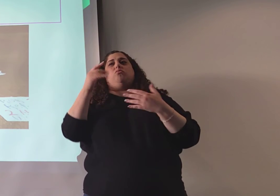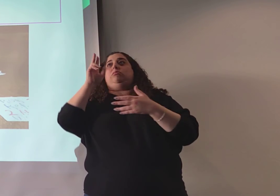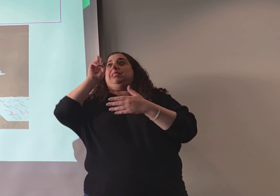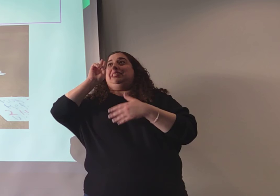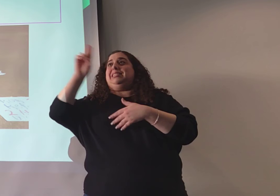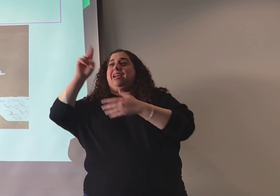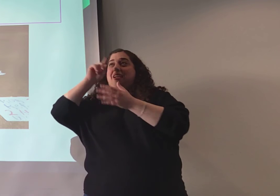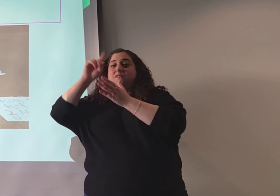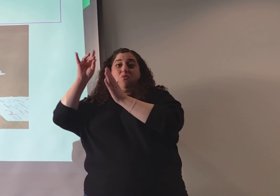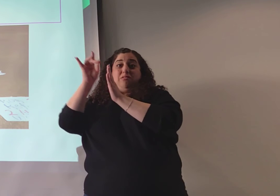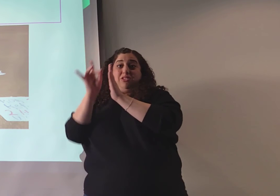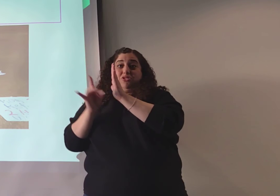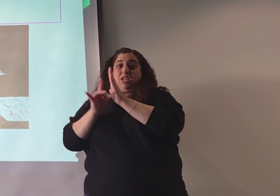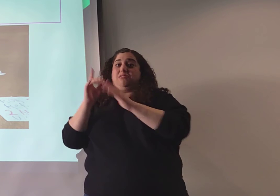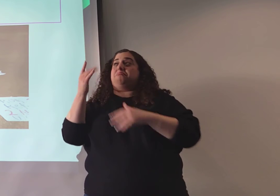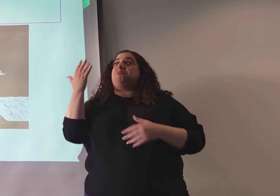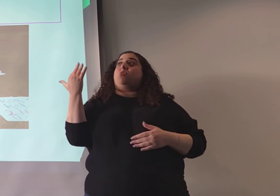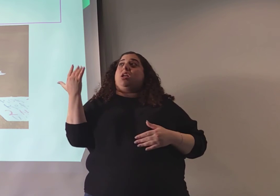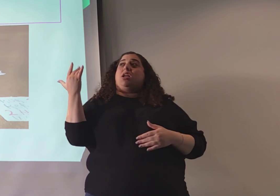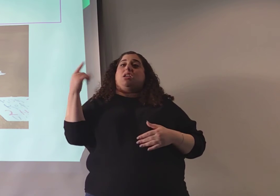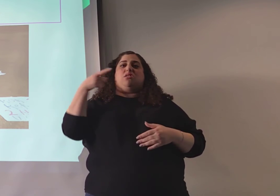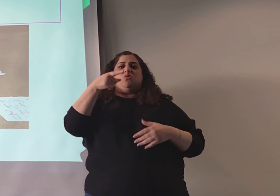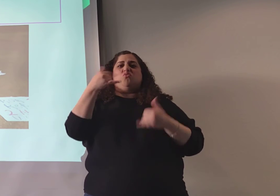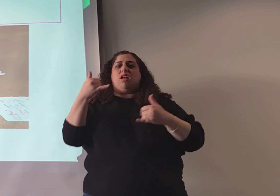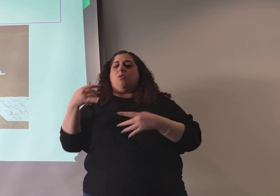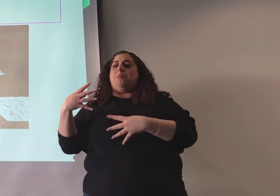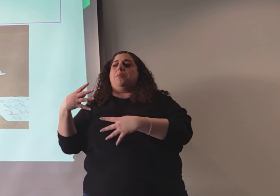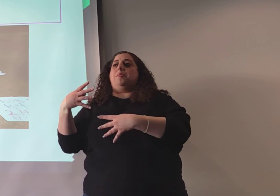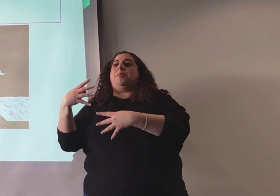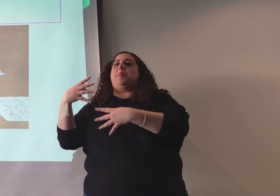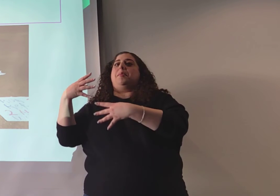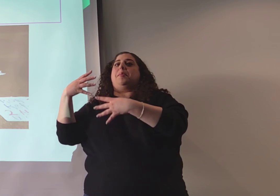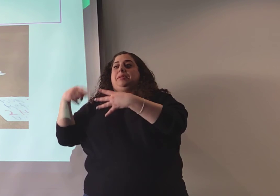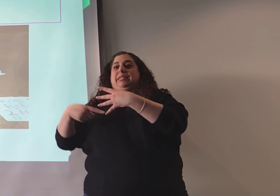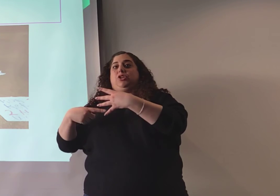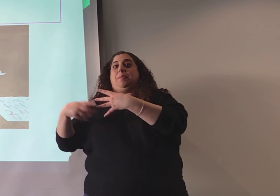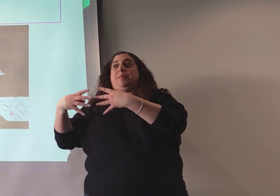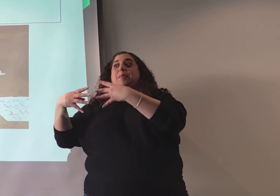It’s possible. Reasonable accommodations. It’s possible. Yes, it’s possible.